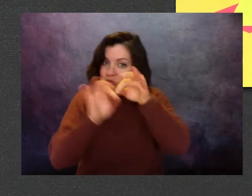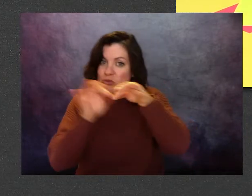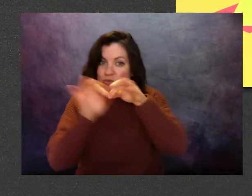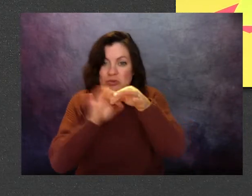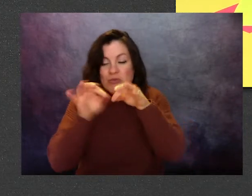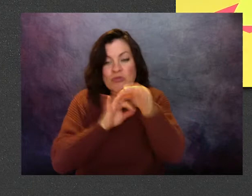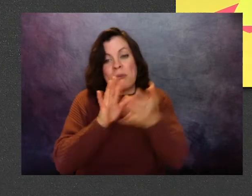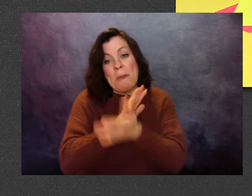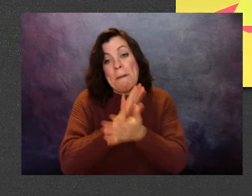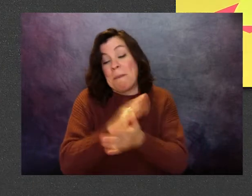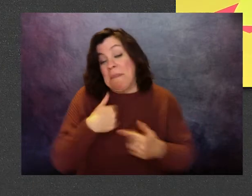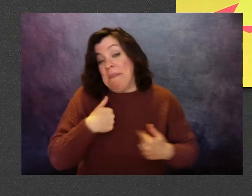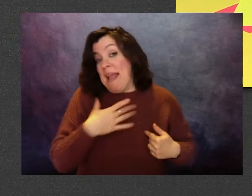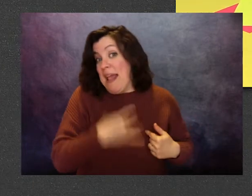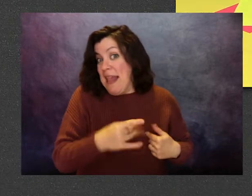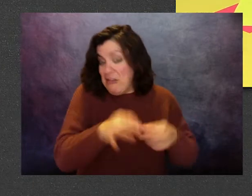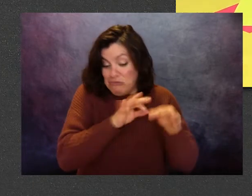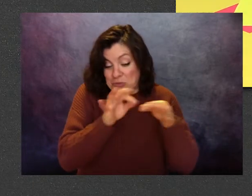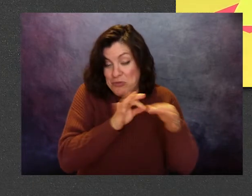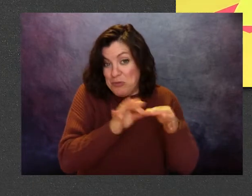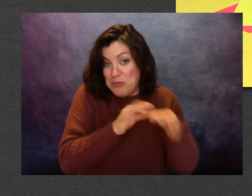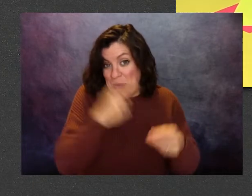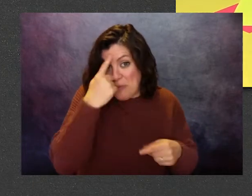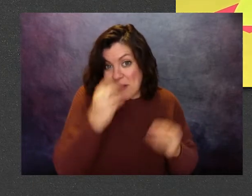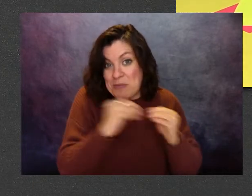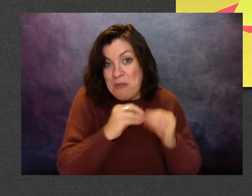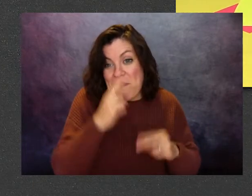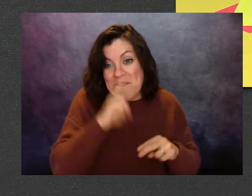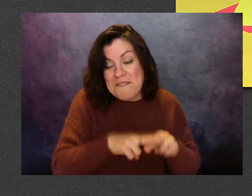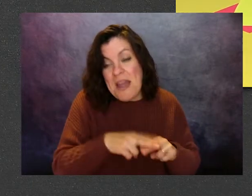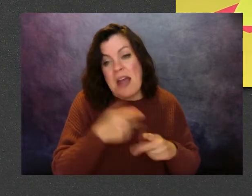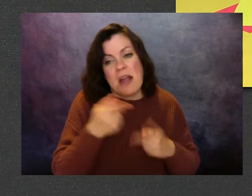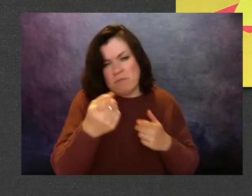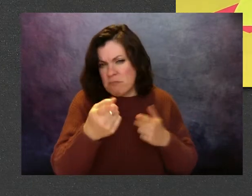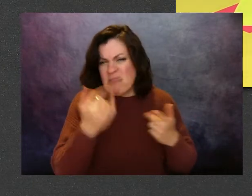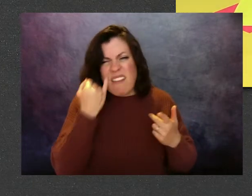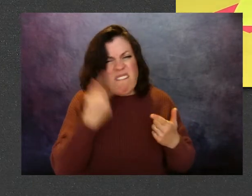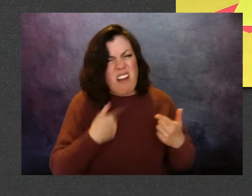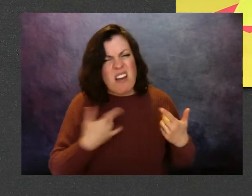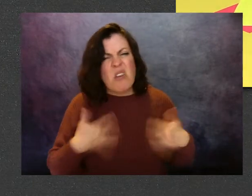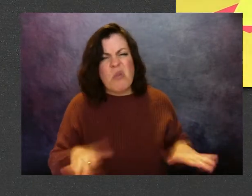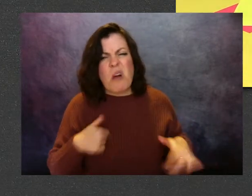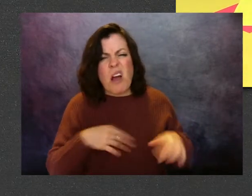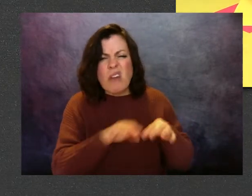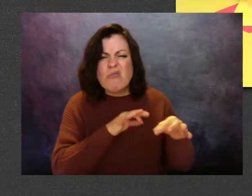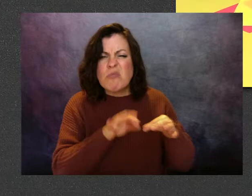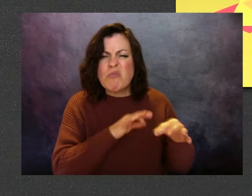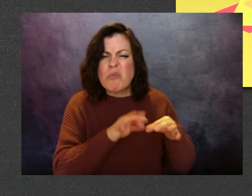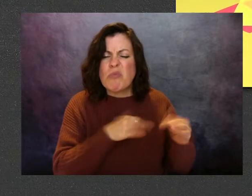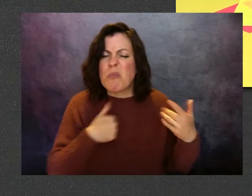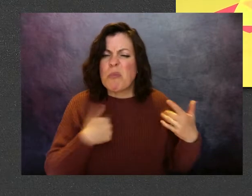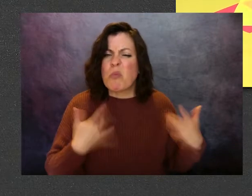I think. So I'm going to rip mine, but you can cut. If you don't want to rip, you can definitely cut. So I'm going to rip